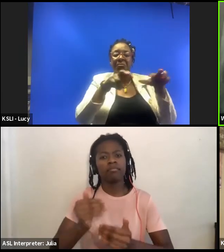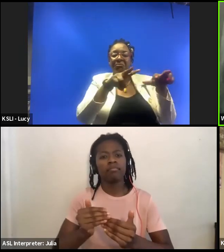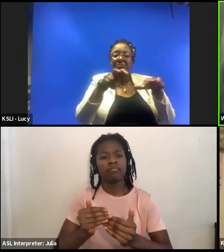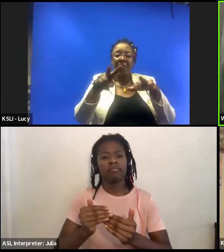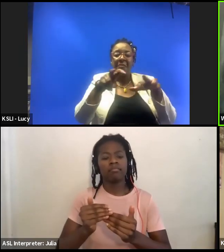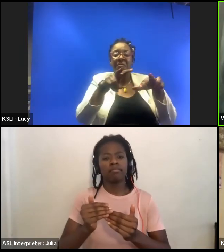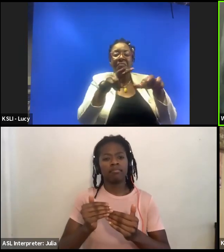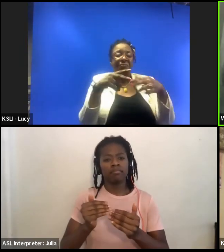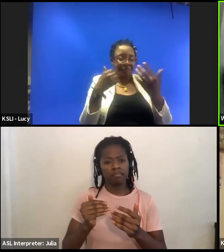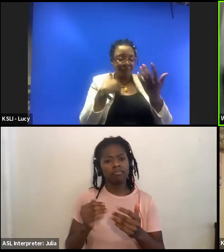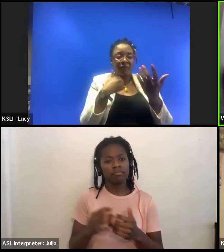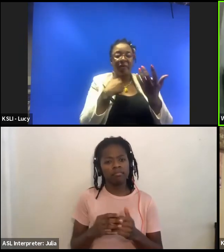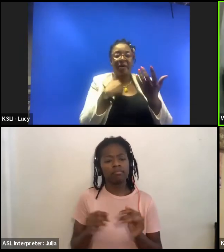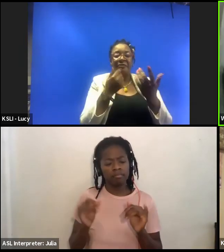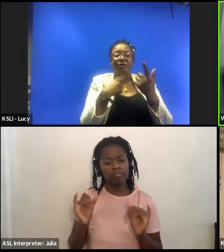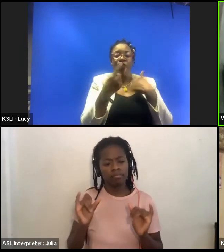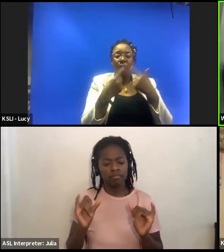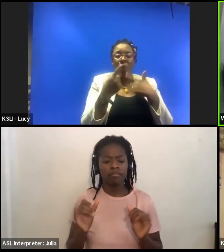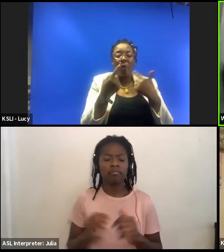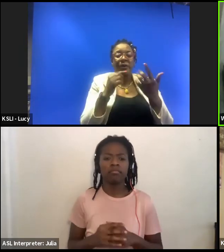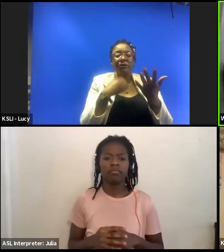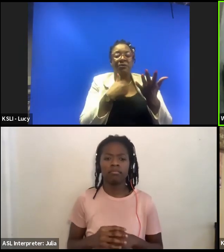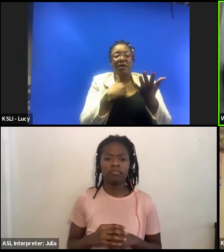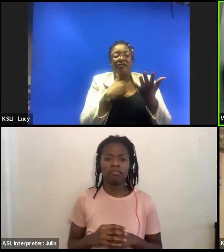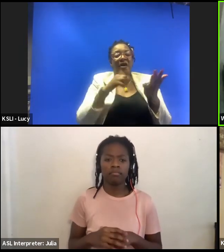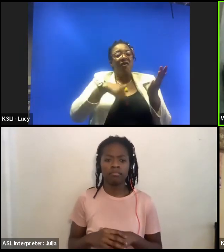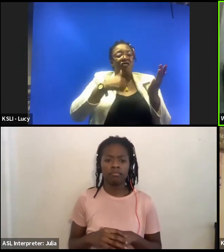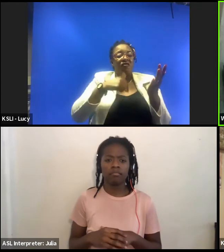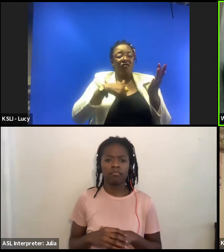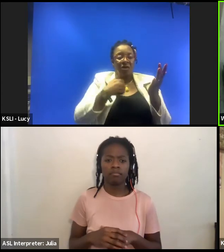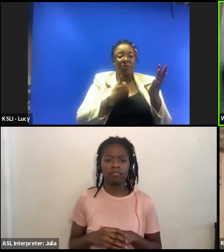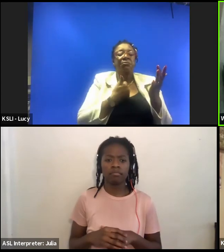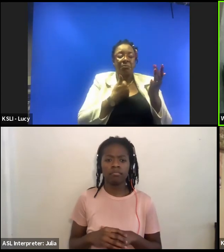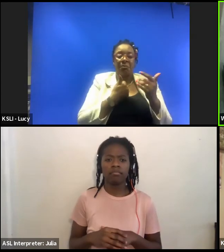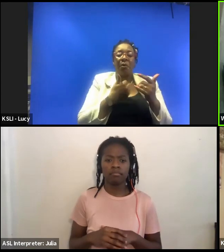and be like, "Okay, so there is merit in my style."